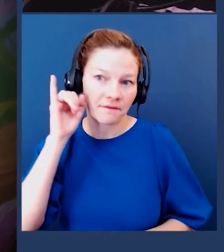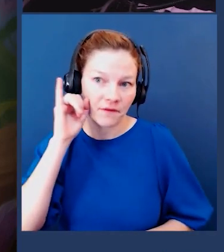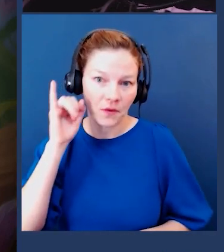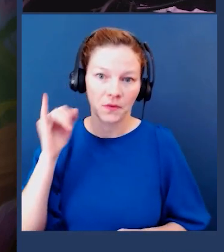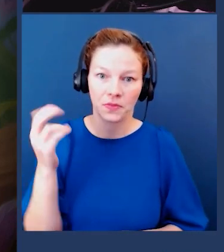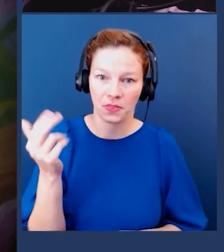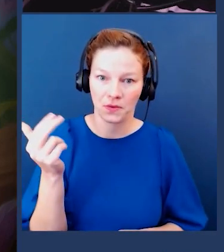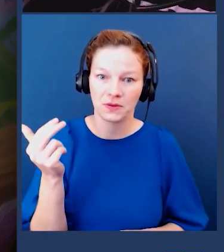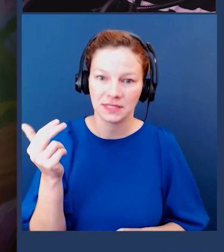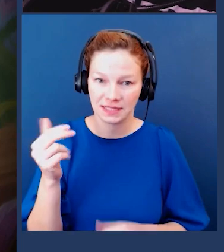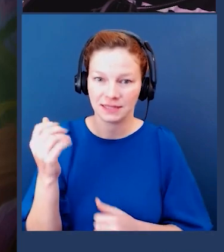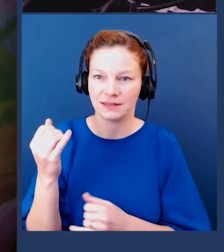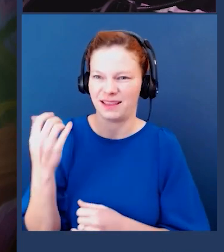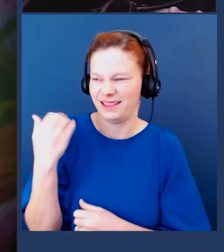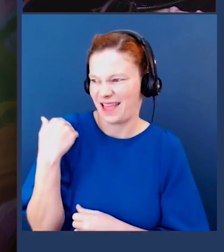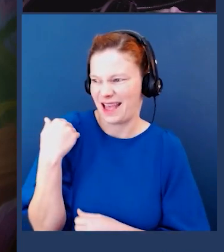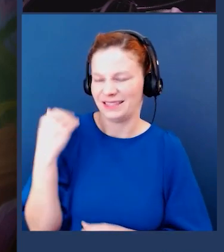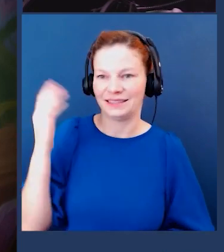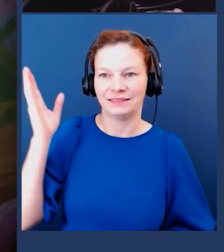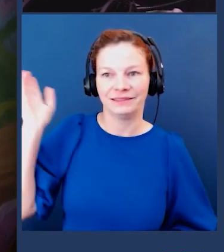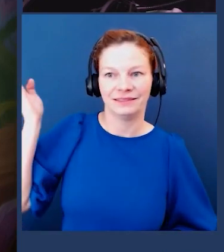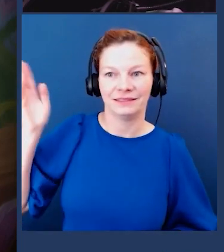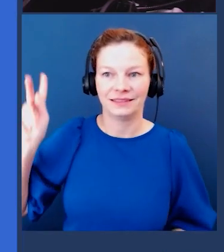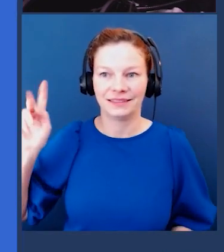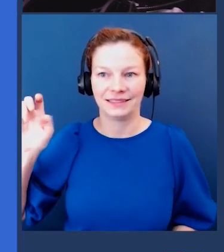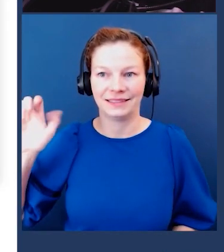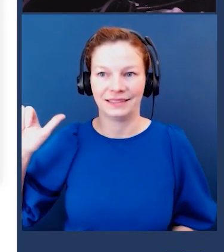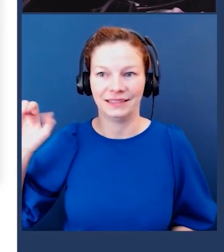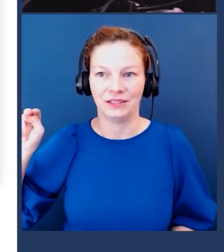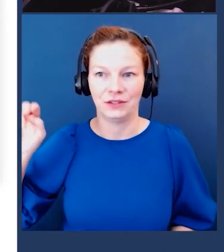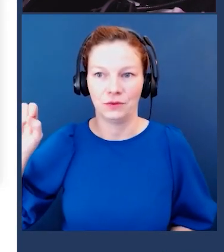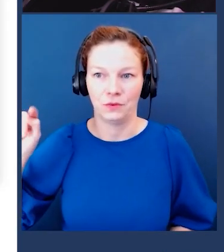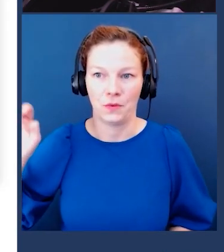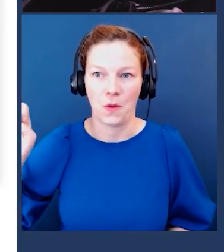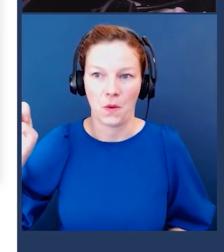keynote in terms of what what is in terms of ability.